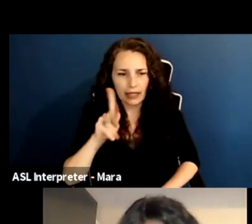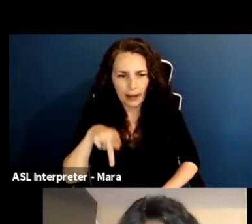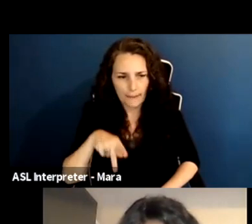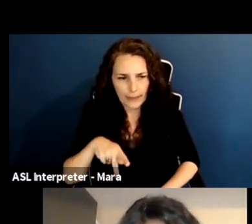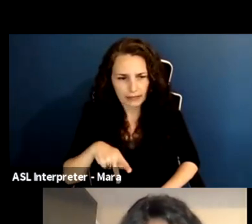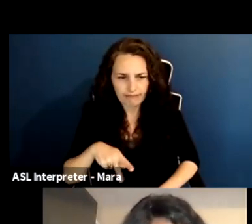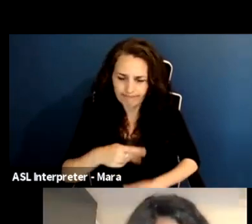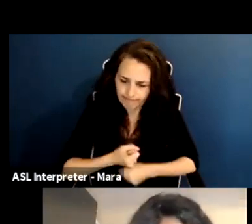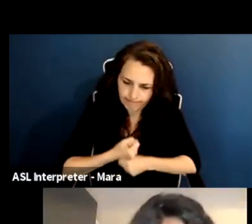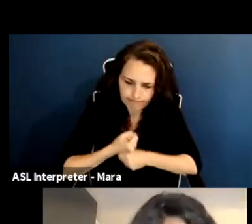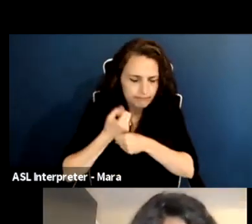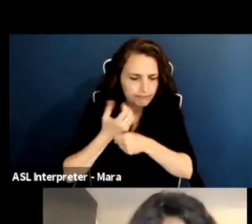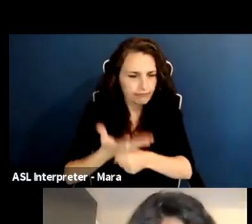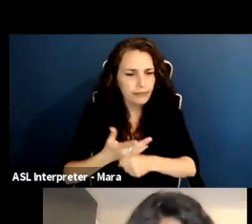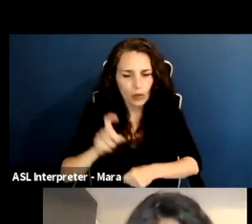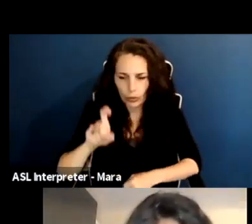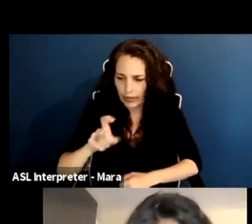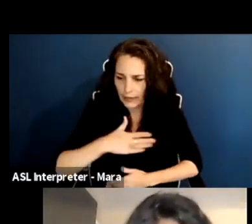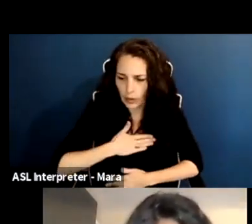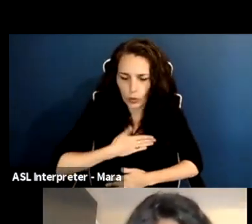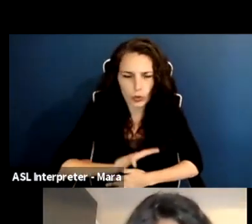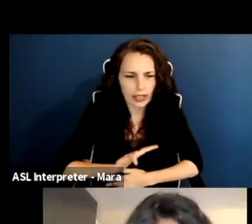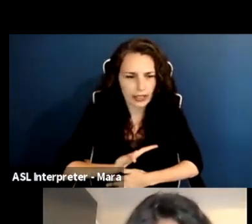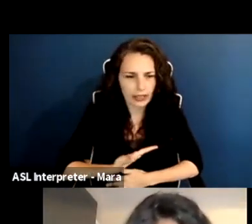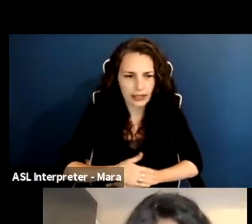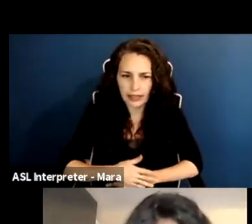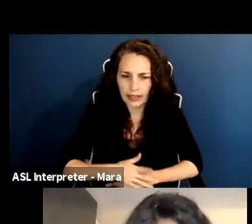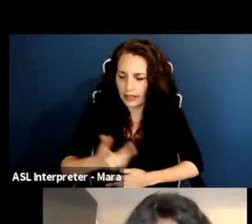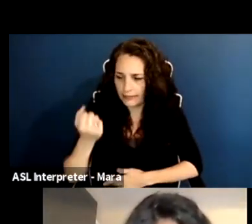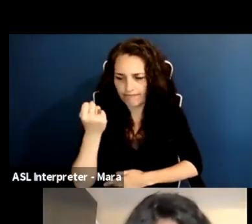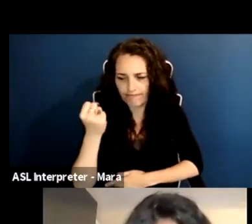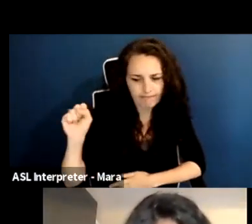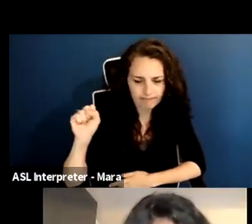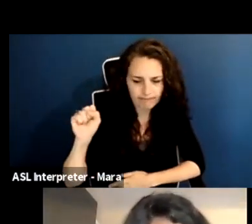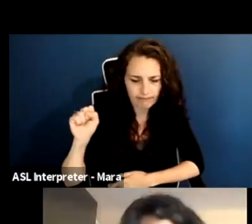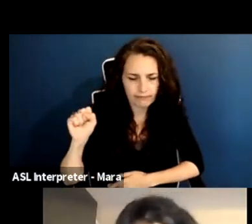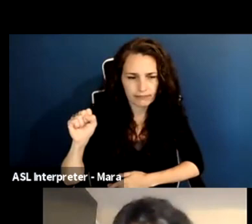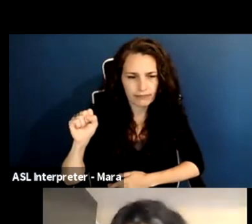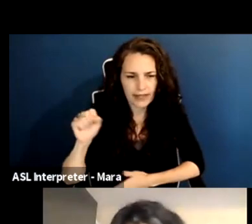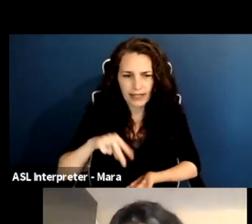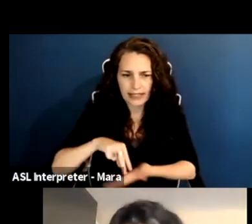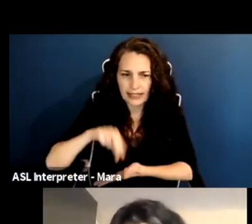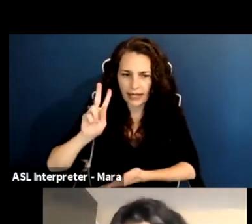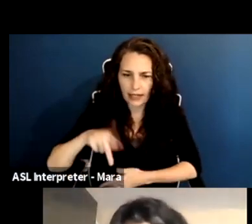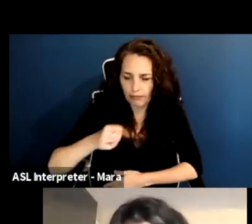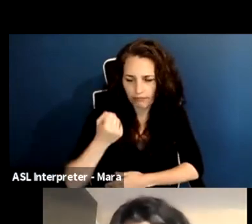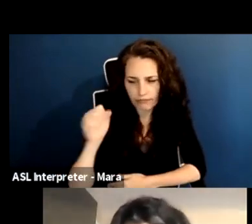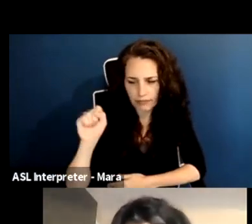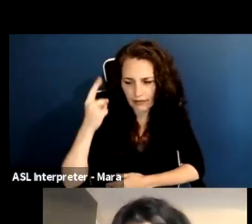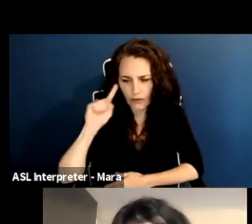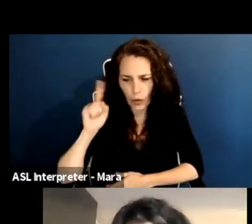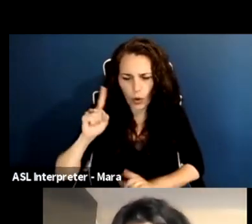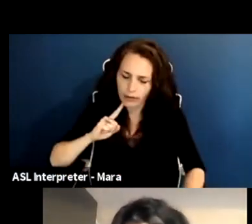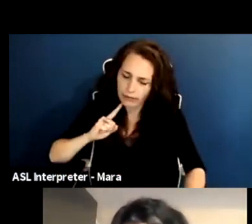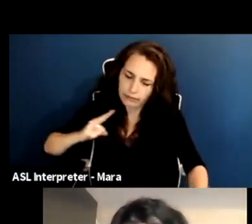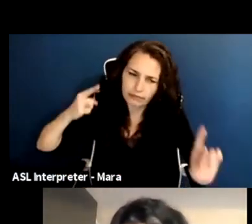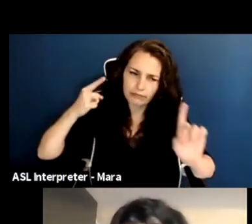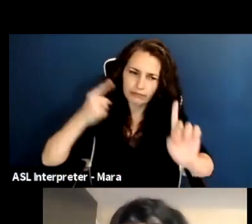And you have to be willing to stand up for that greater purpose because technically